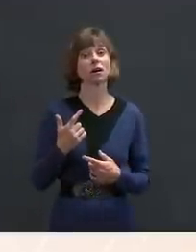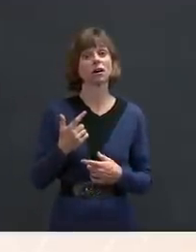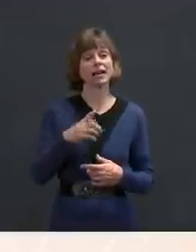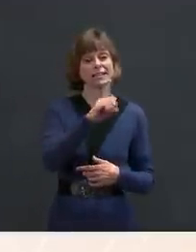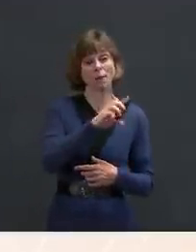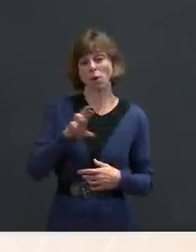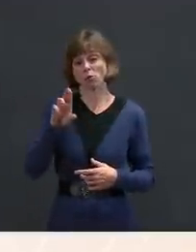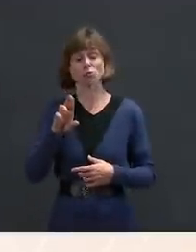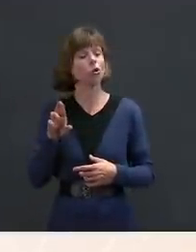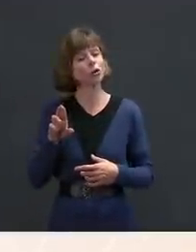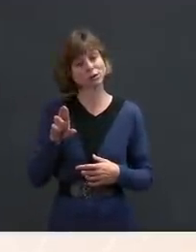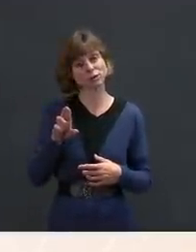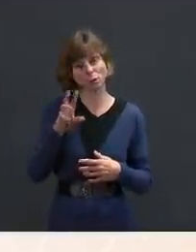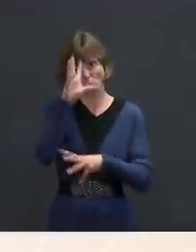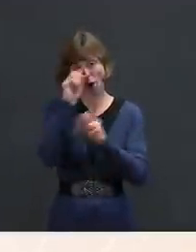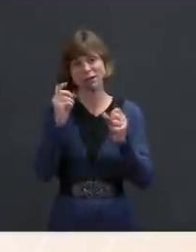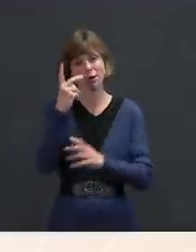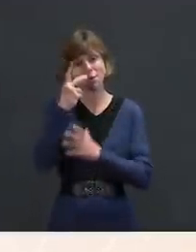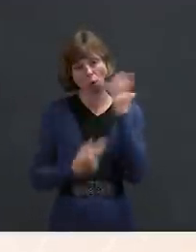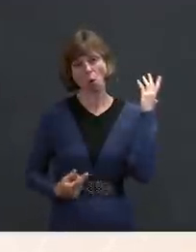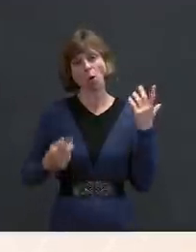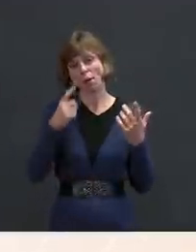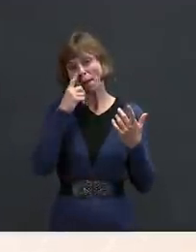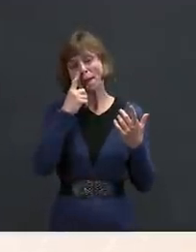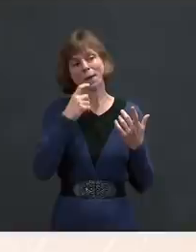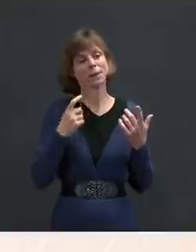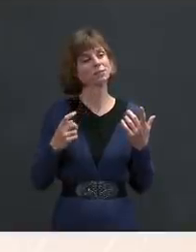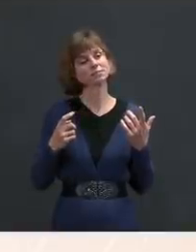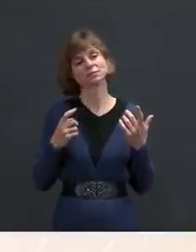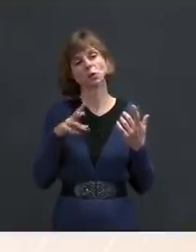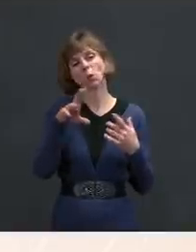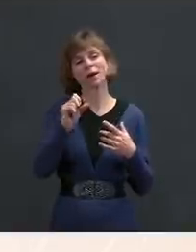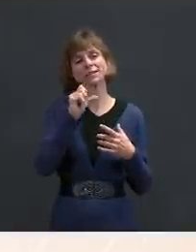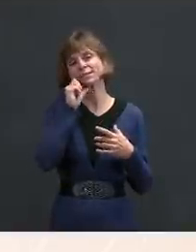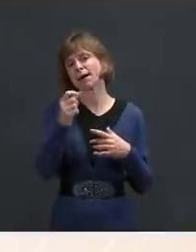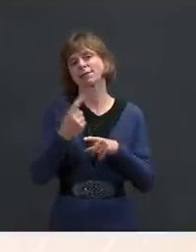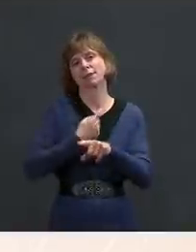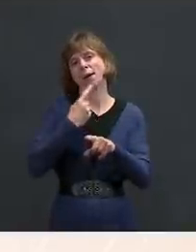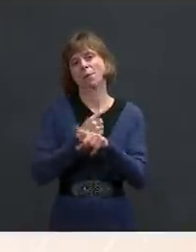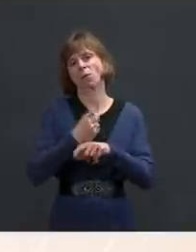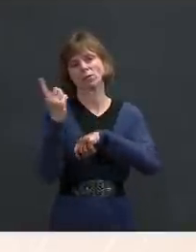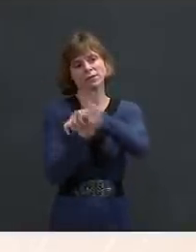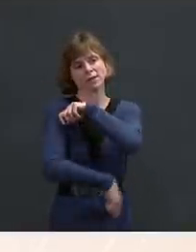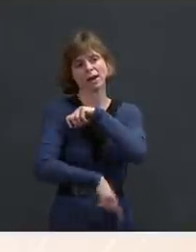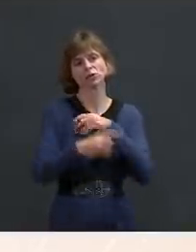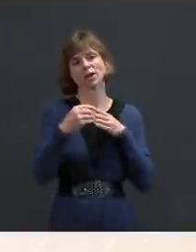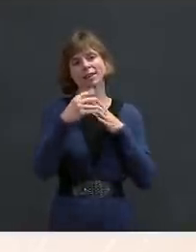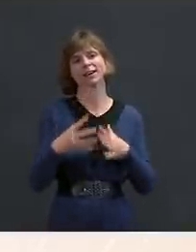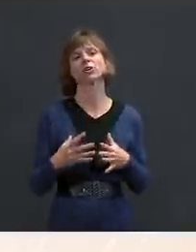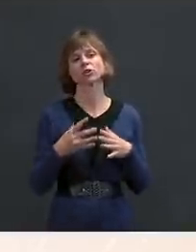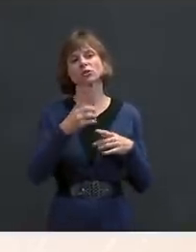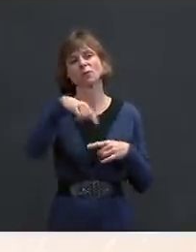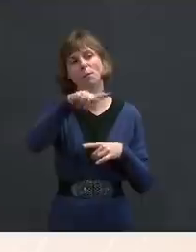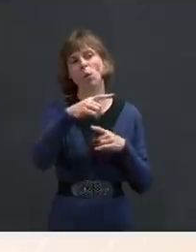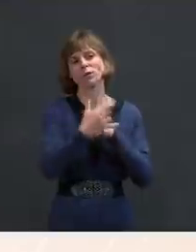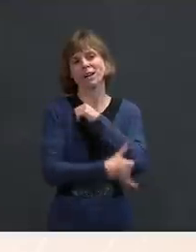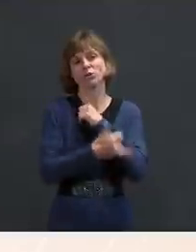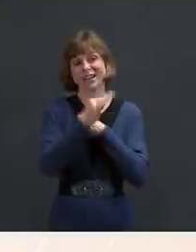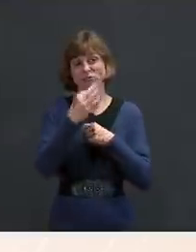has not typically sanctioned government leaders of countries where we have diplomatic relations. The Press: Okay. And a separate question: